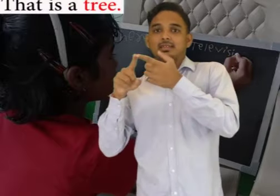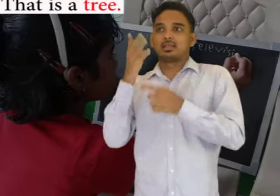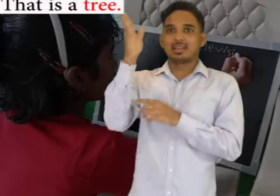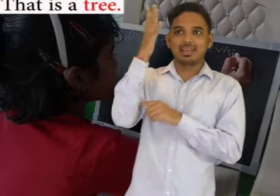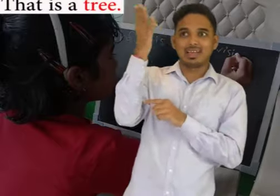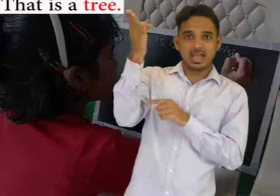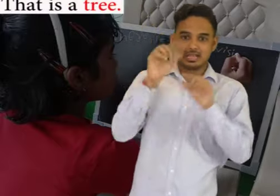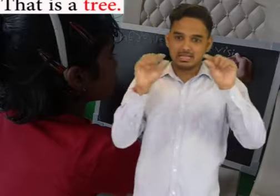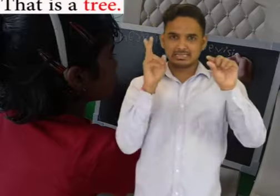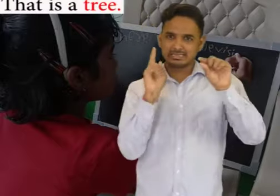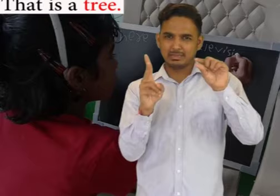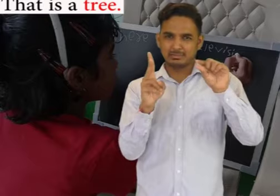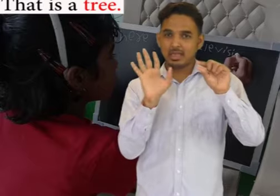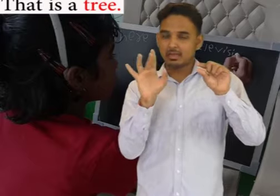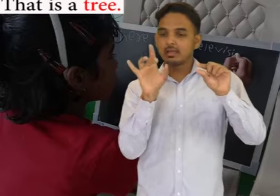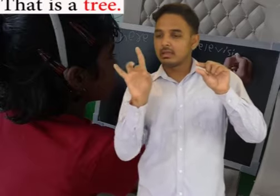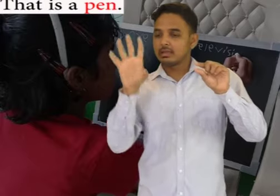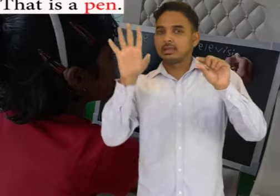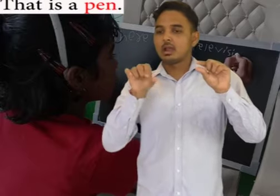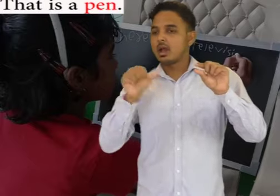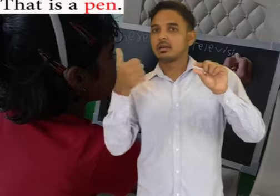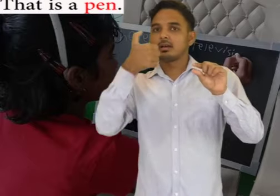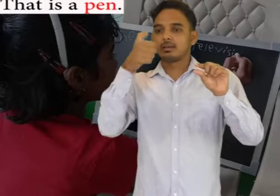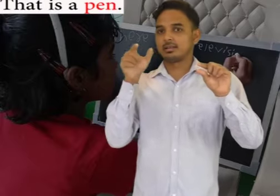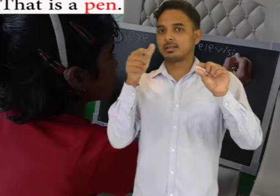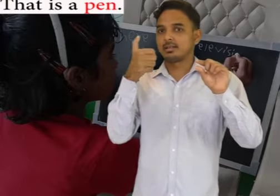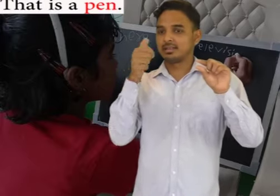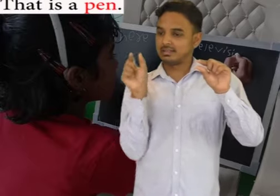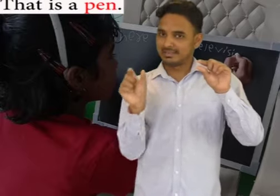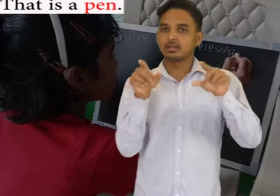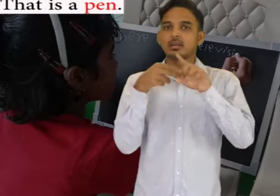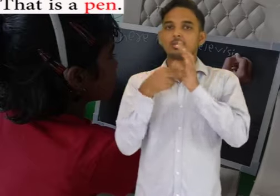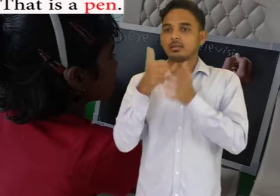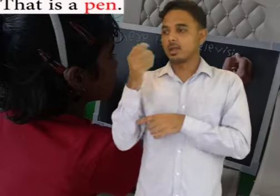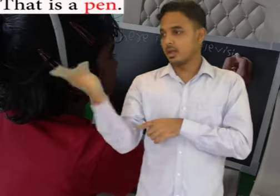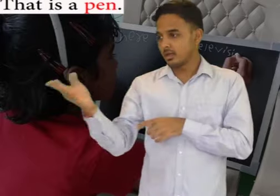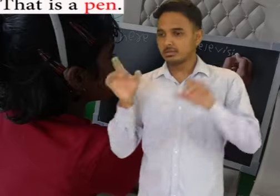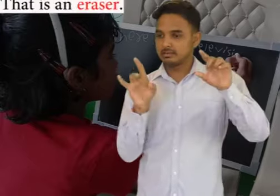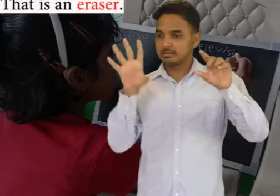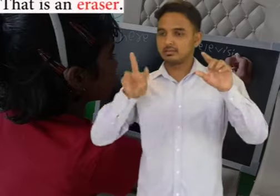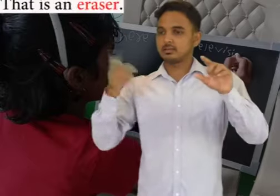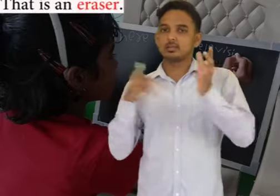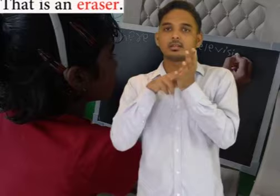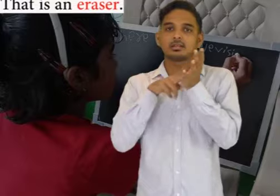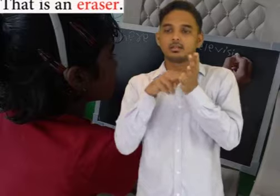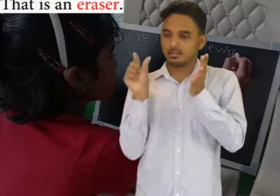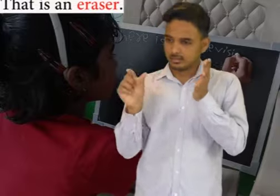we use a basic sentence from the essay of trees for example